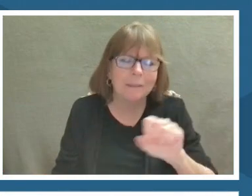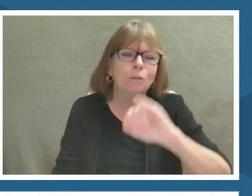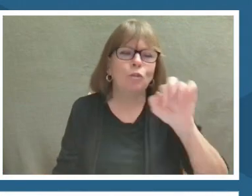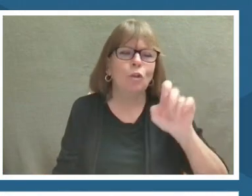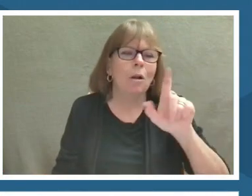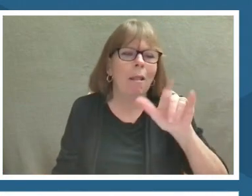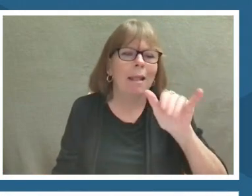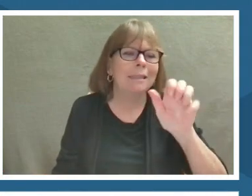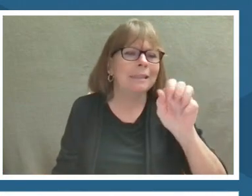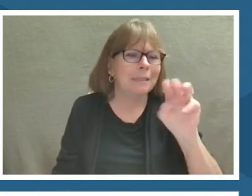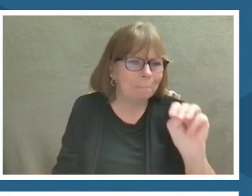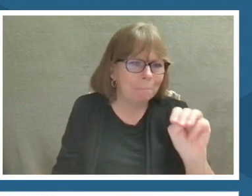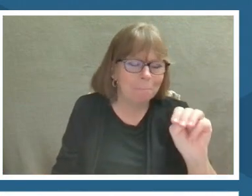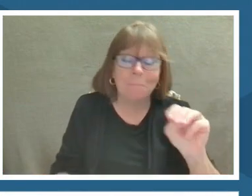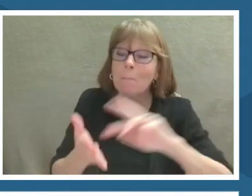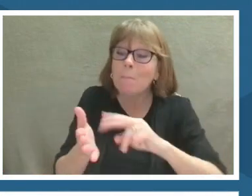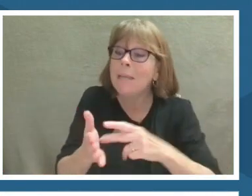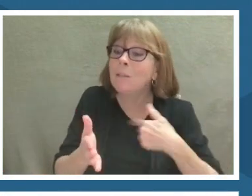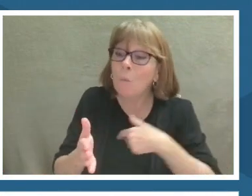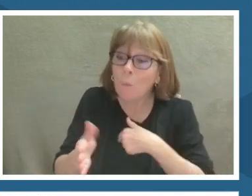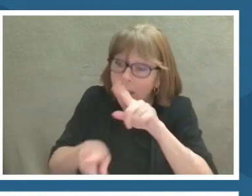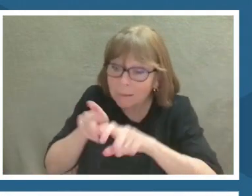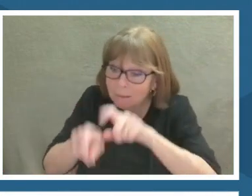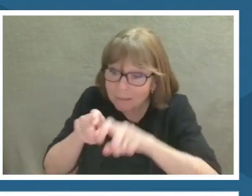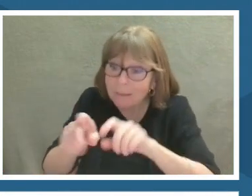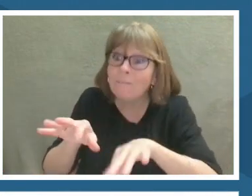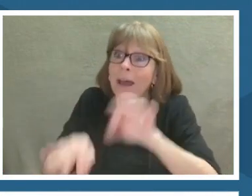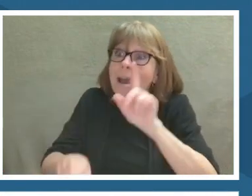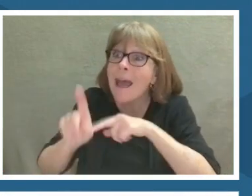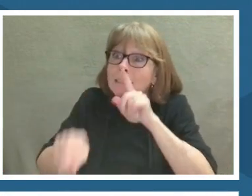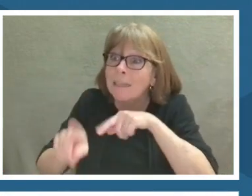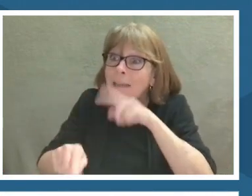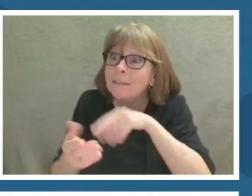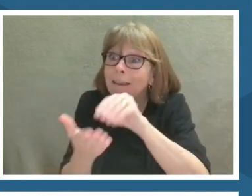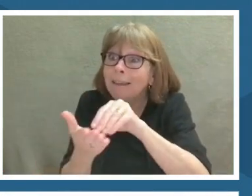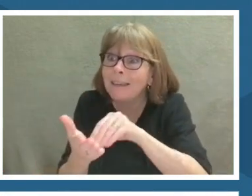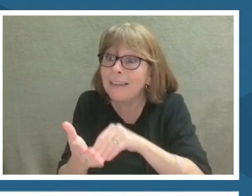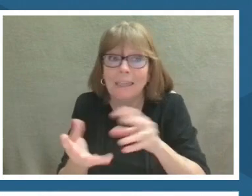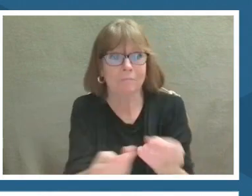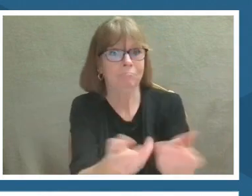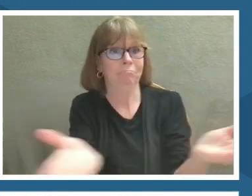doing to address this issue and the issue is complicated we could